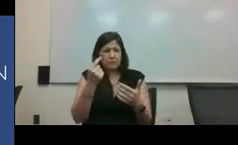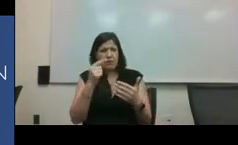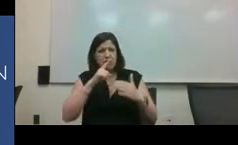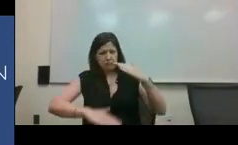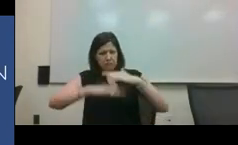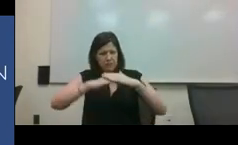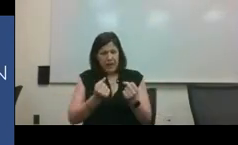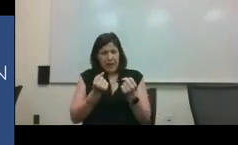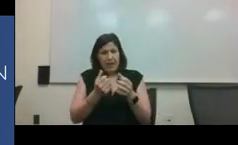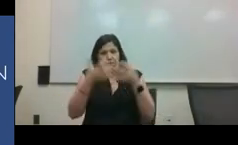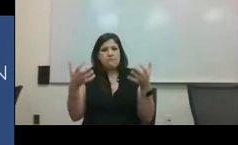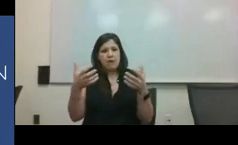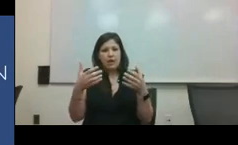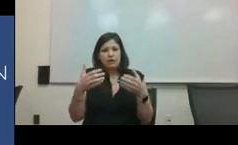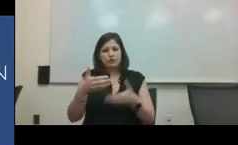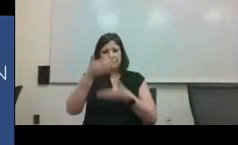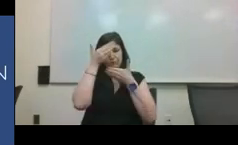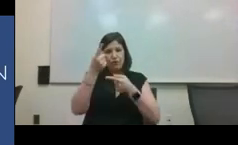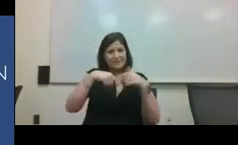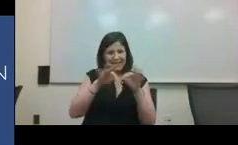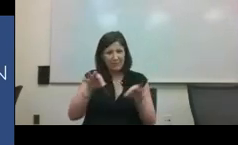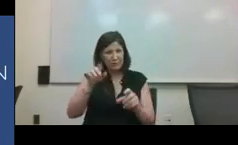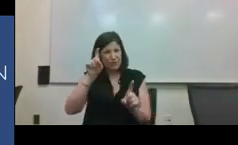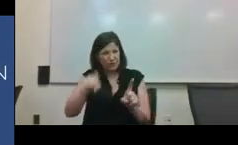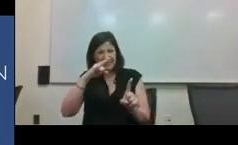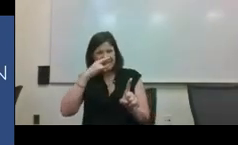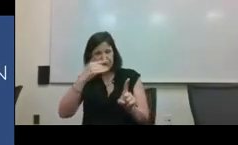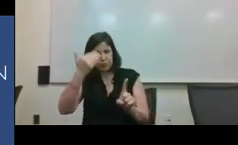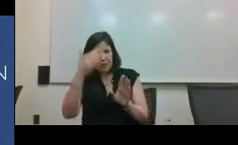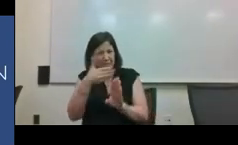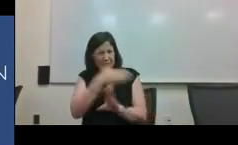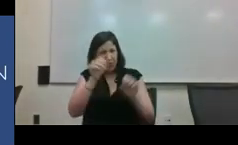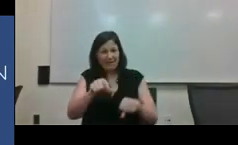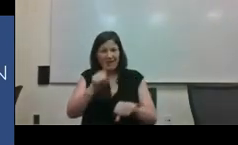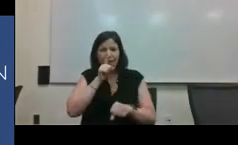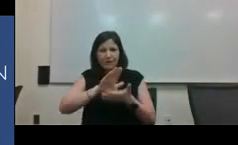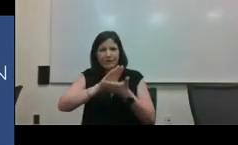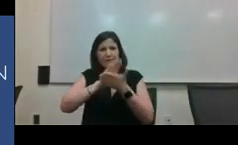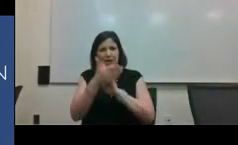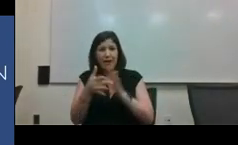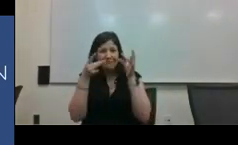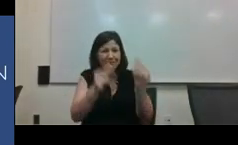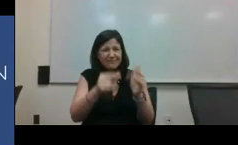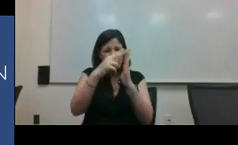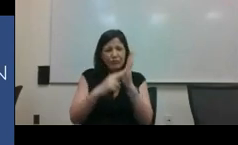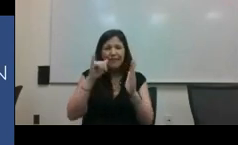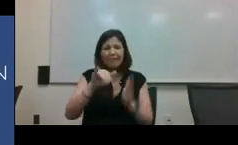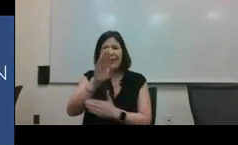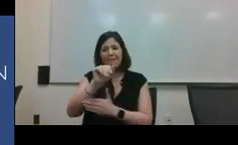How much of Moroccan Sign Language should kids know before they can really become proficient readers? What's that base of language that's needed?